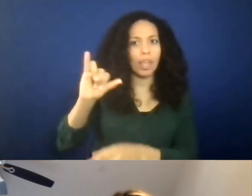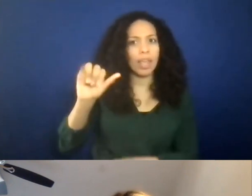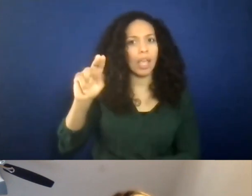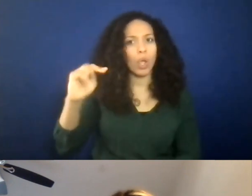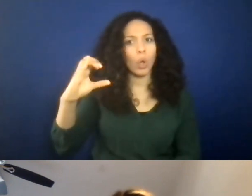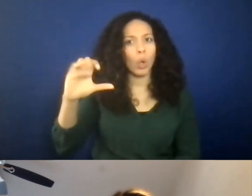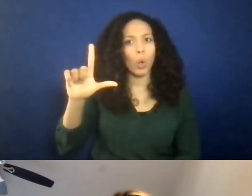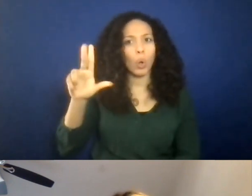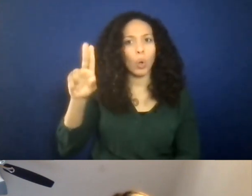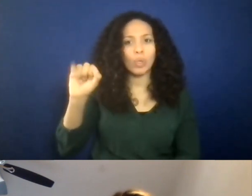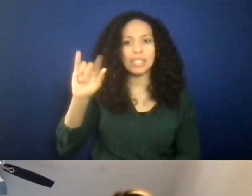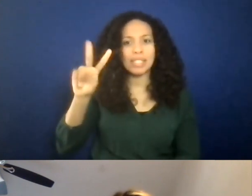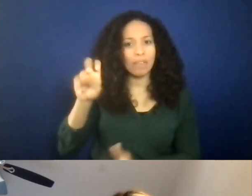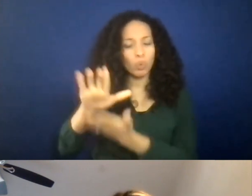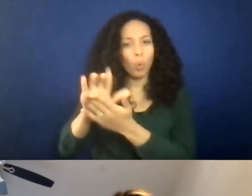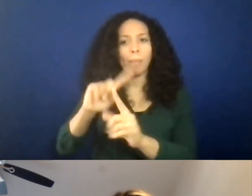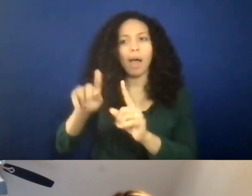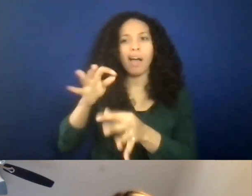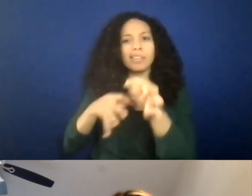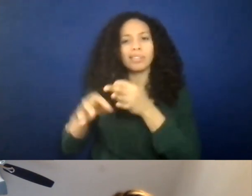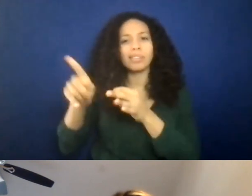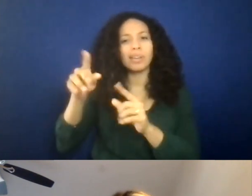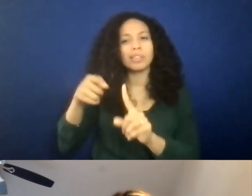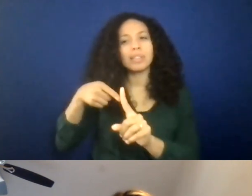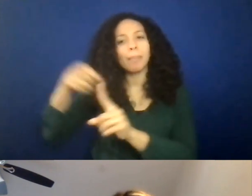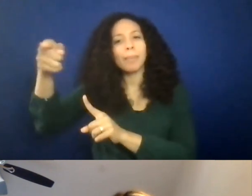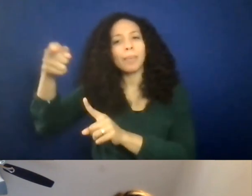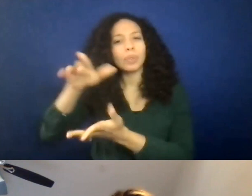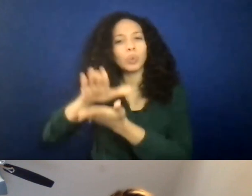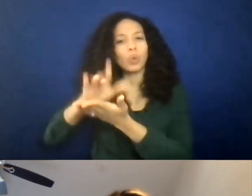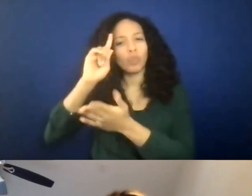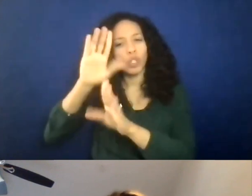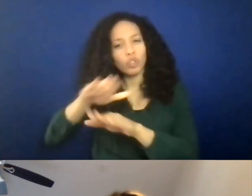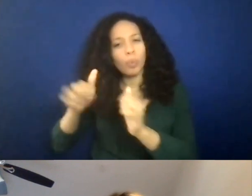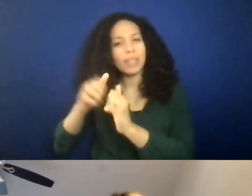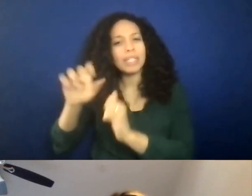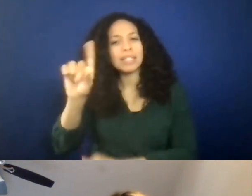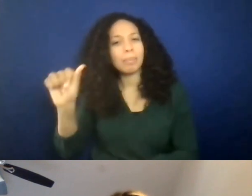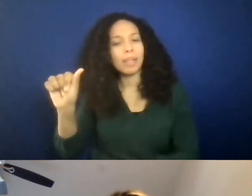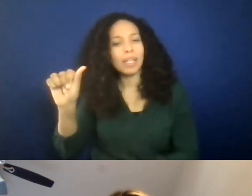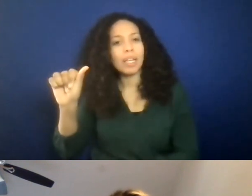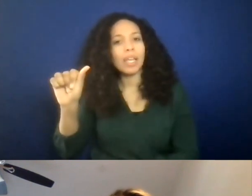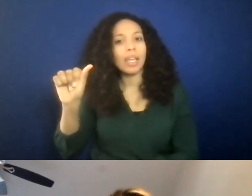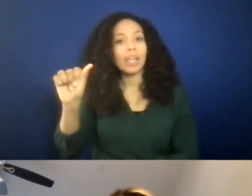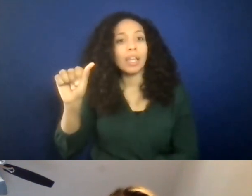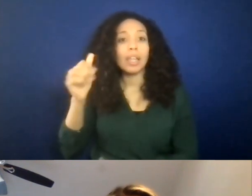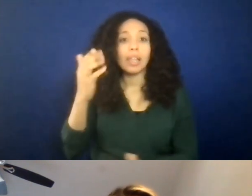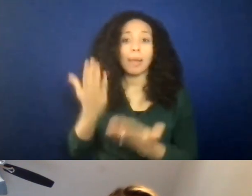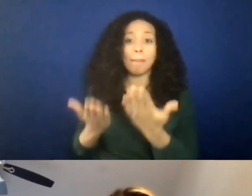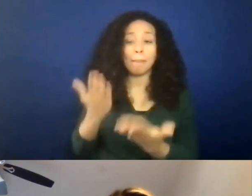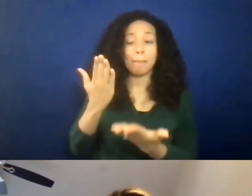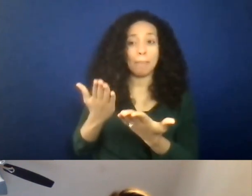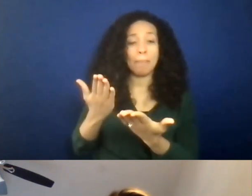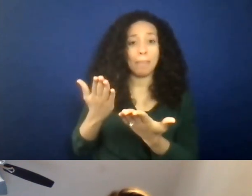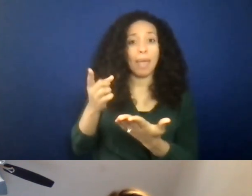specialized school for children with disabilities. They may have more opportunities for socialization